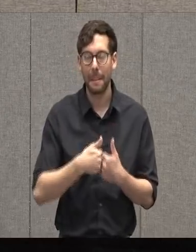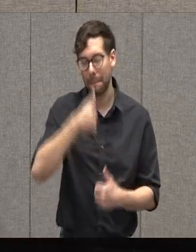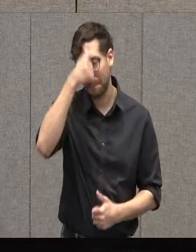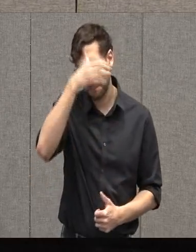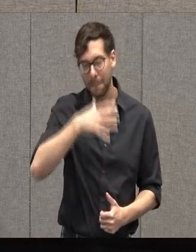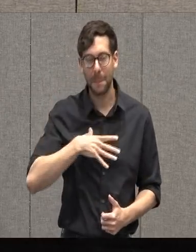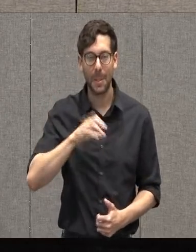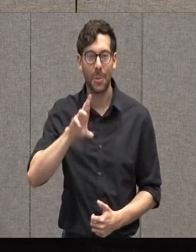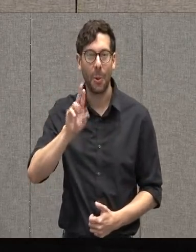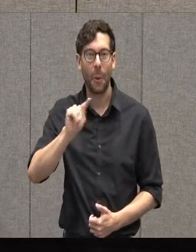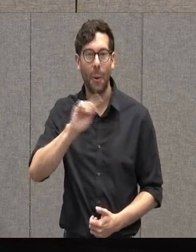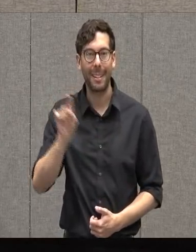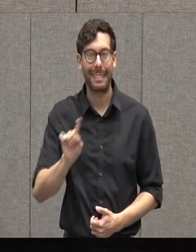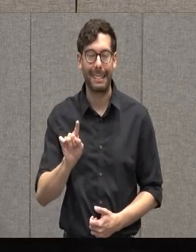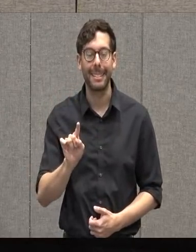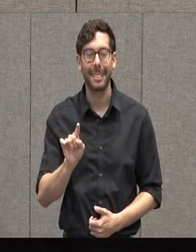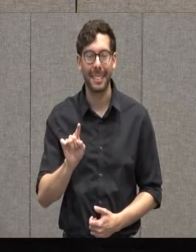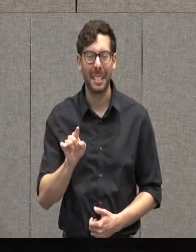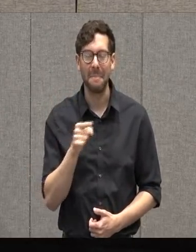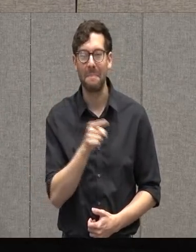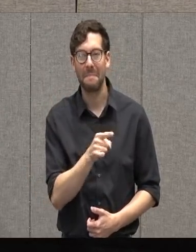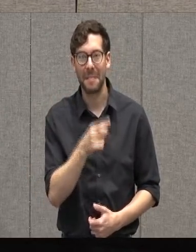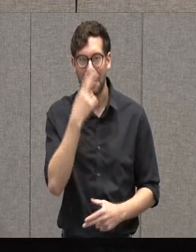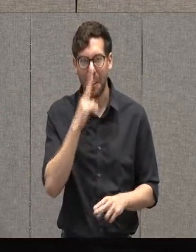so we are going to play a game.